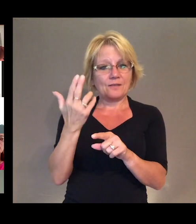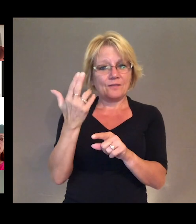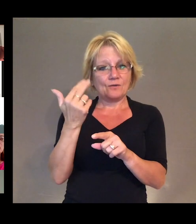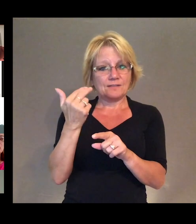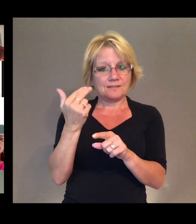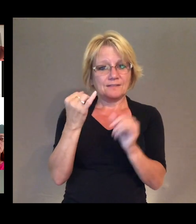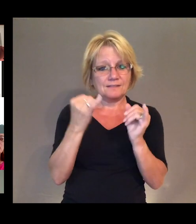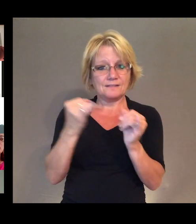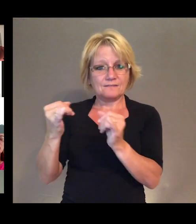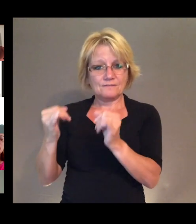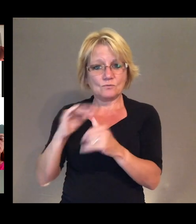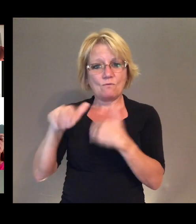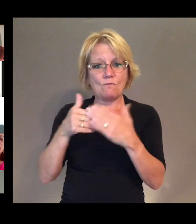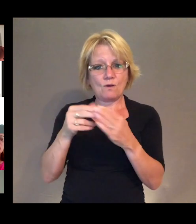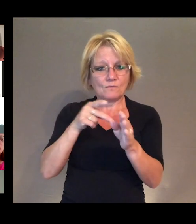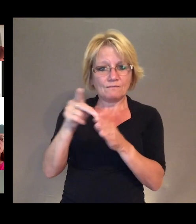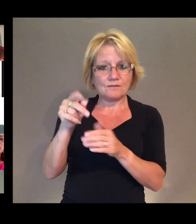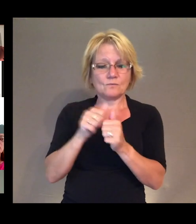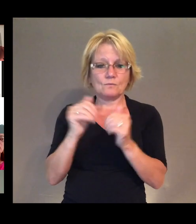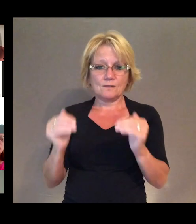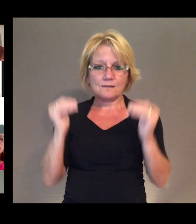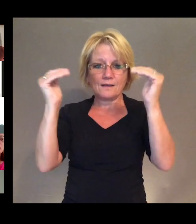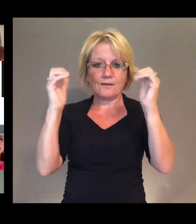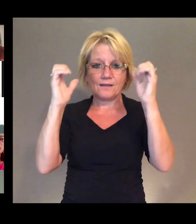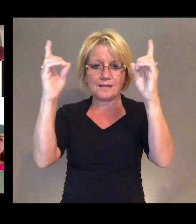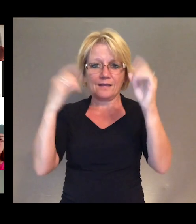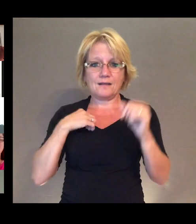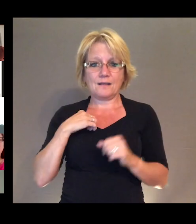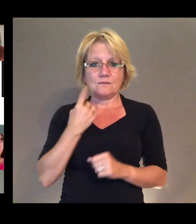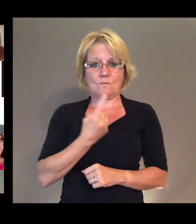who are all professionals in higher education. And I was the only person that looked like me.